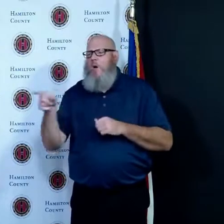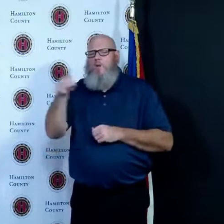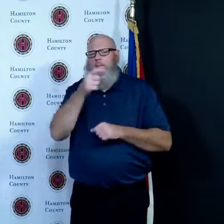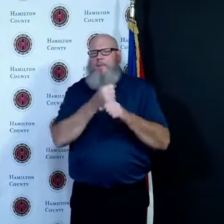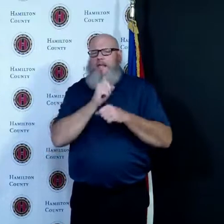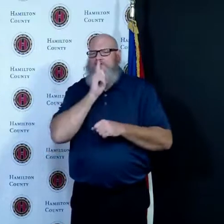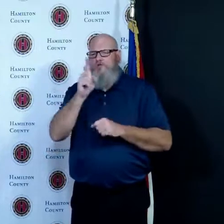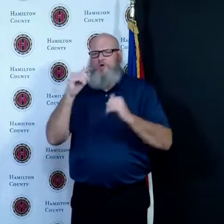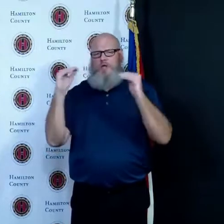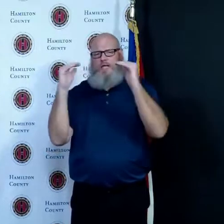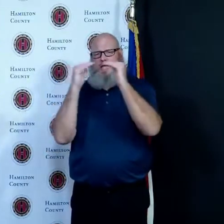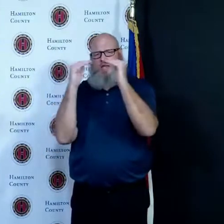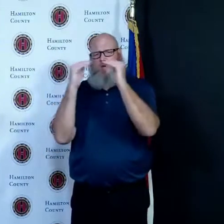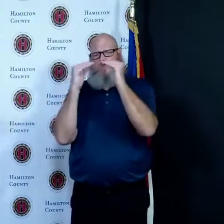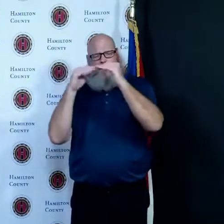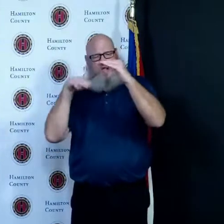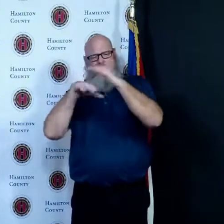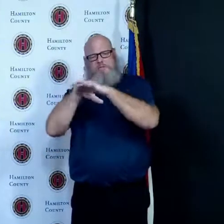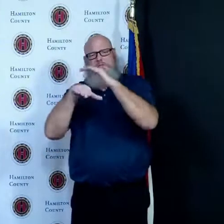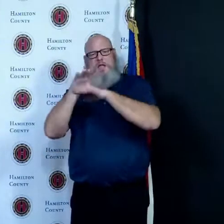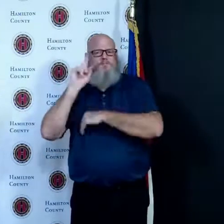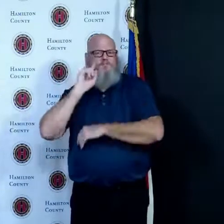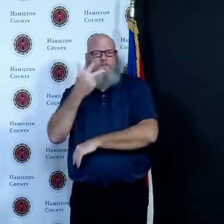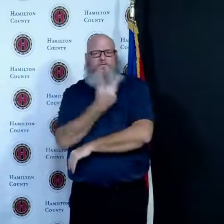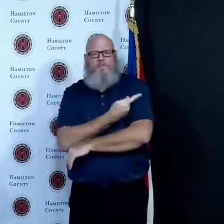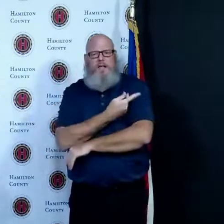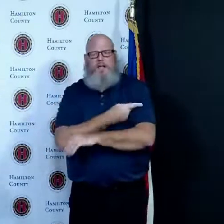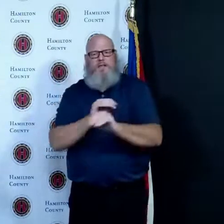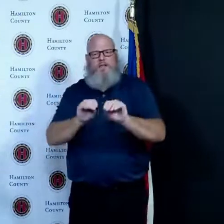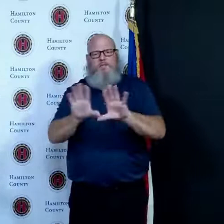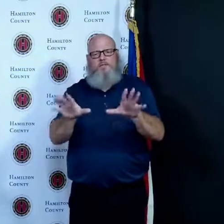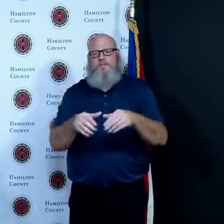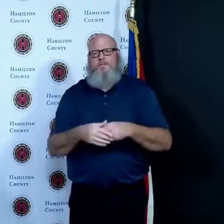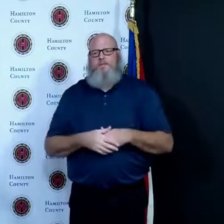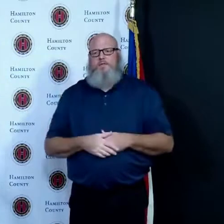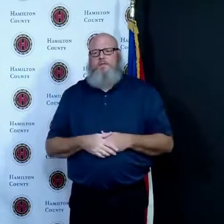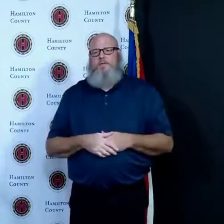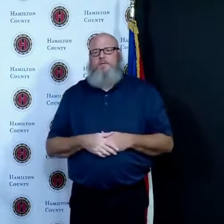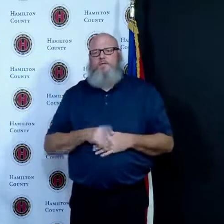and specifically given that there's a registration process what about people that have limited access